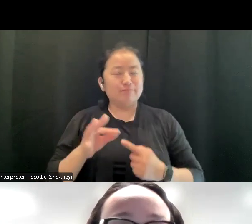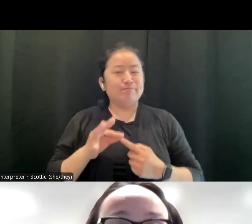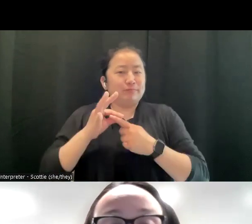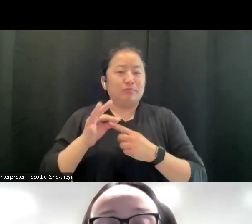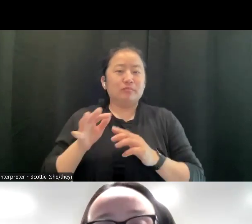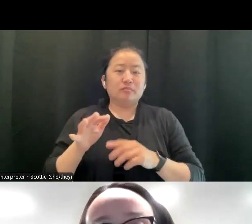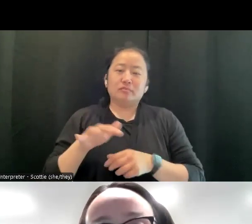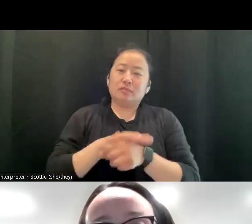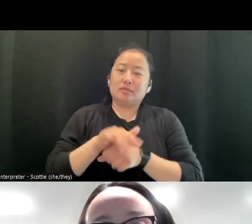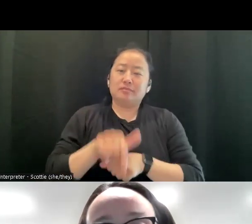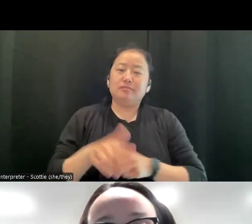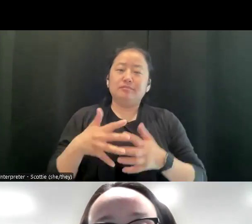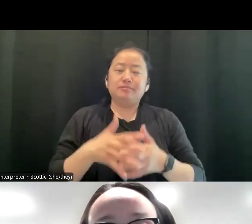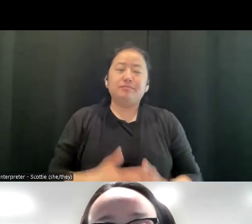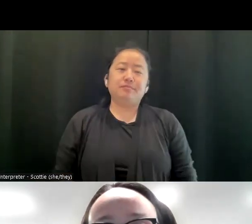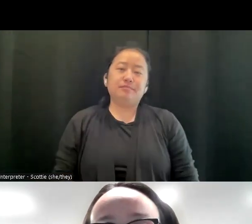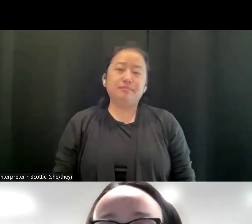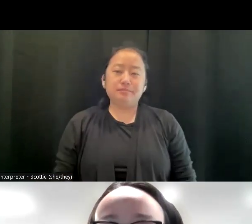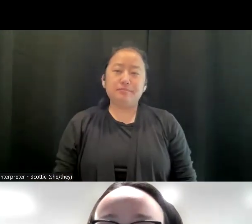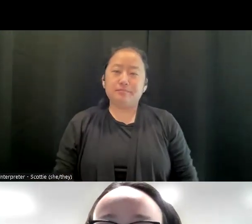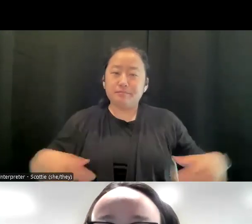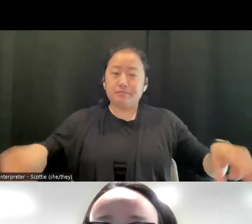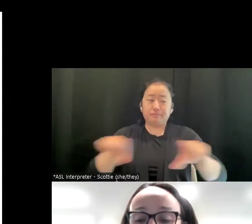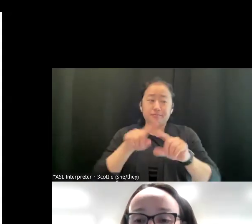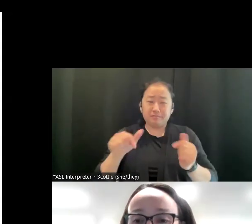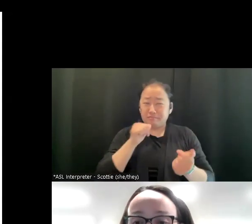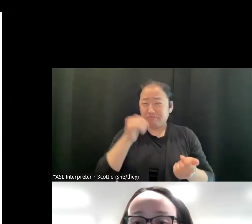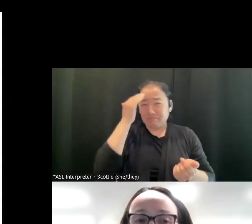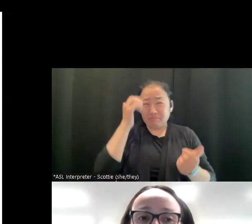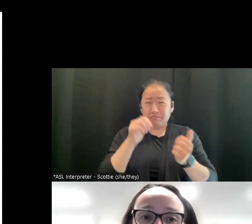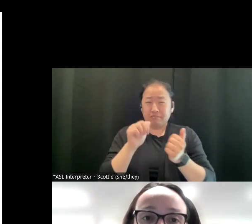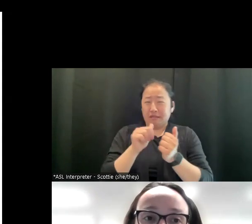So for those of you that aren't familiar with us kind of as the AT programs, assistive